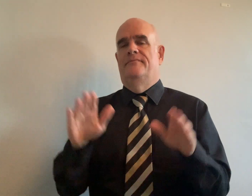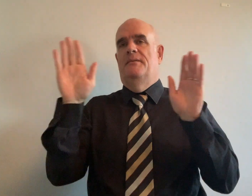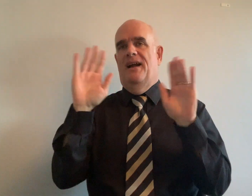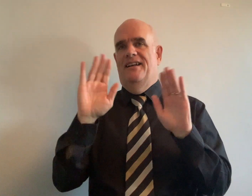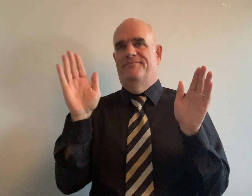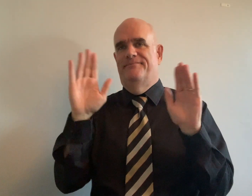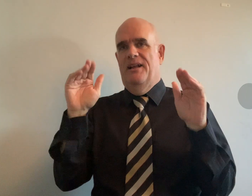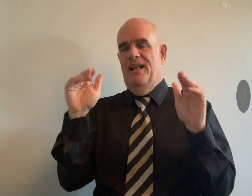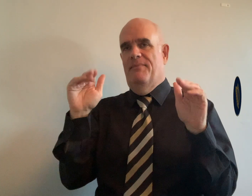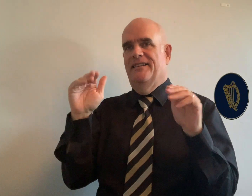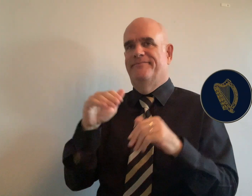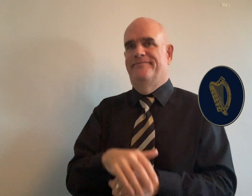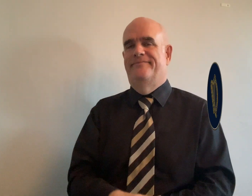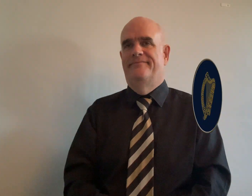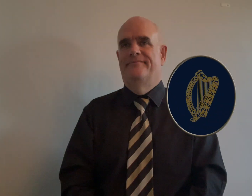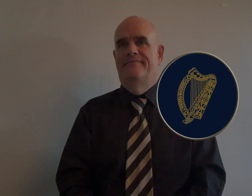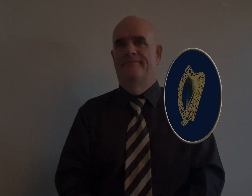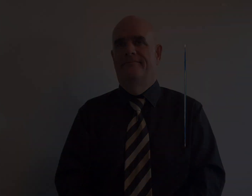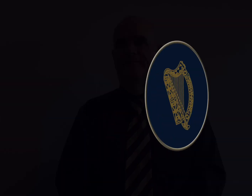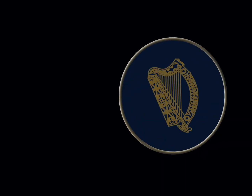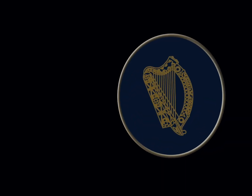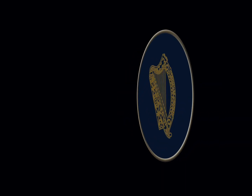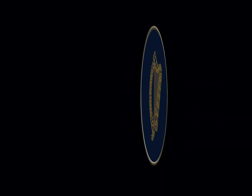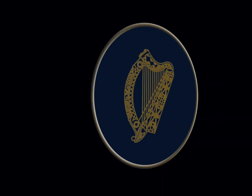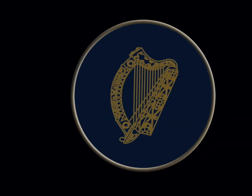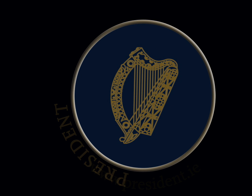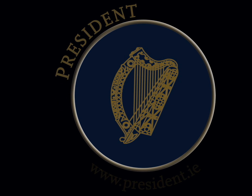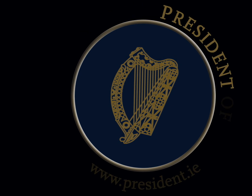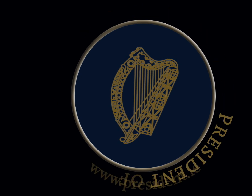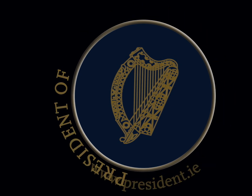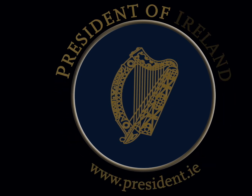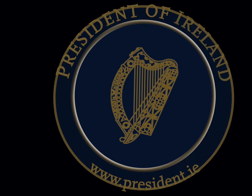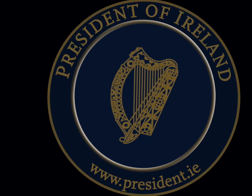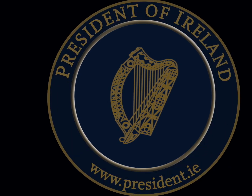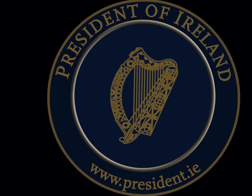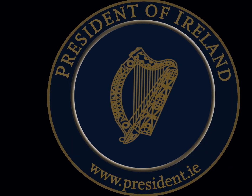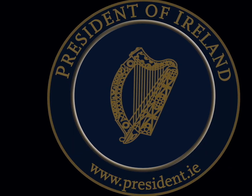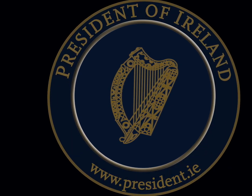May the hope and peace of Easter be with you all.